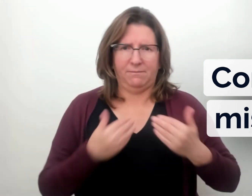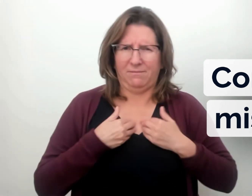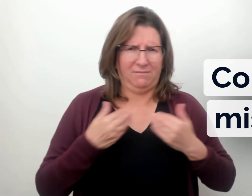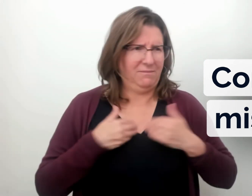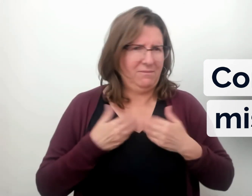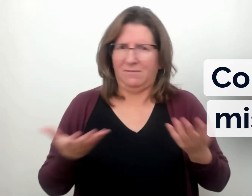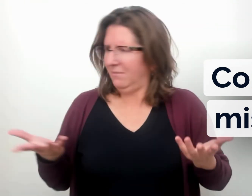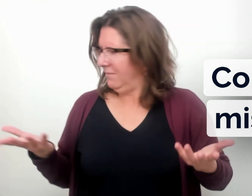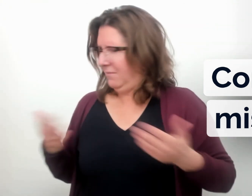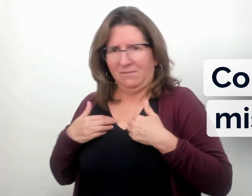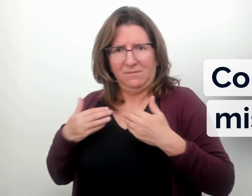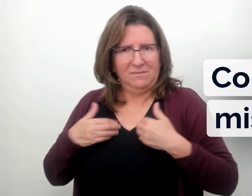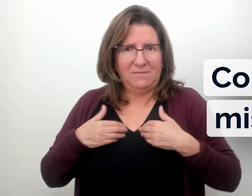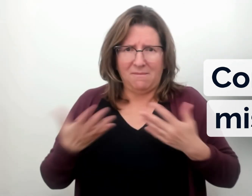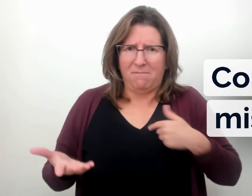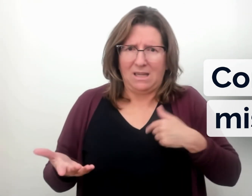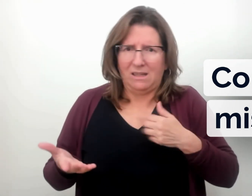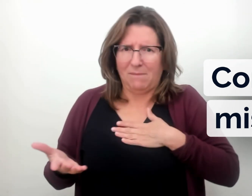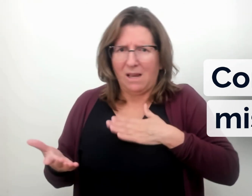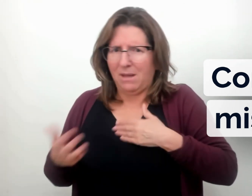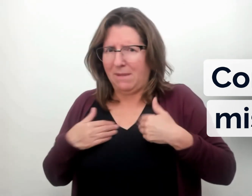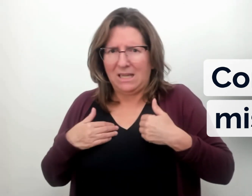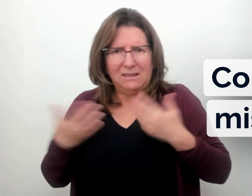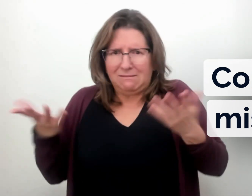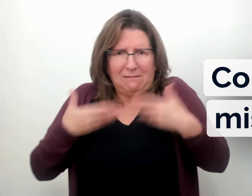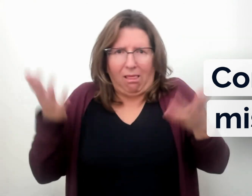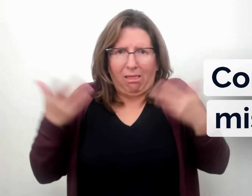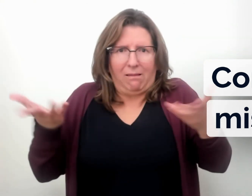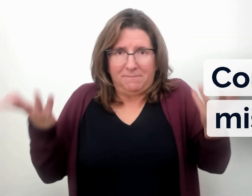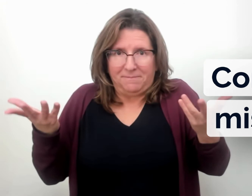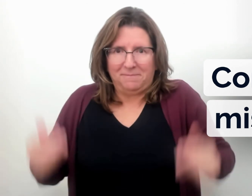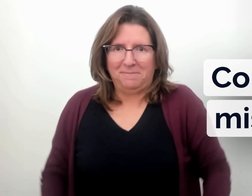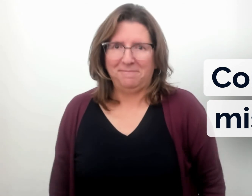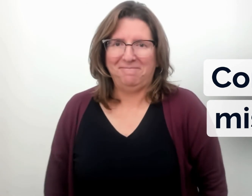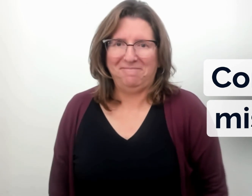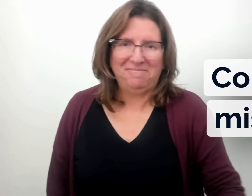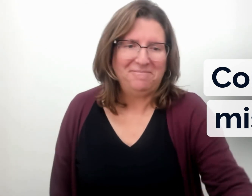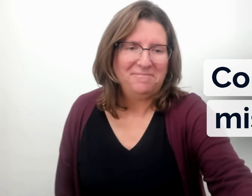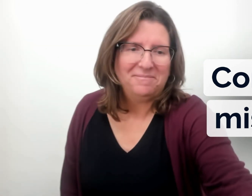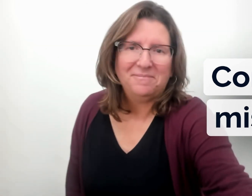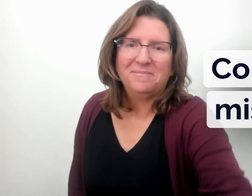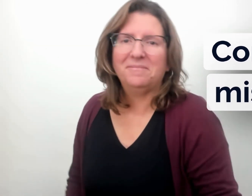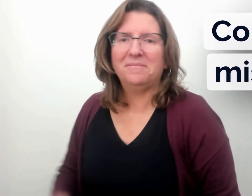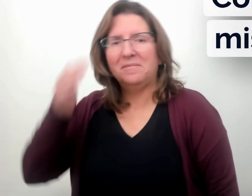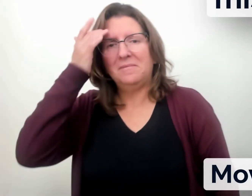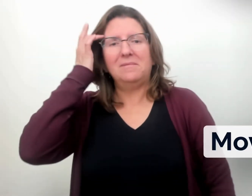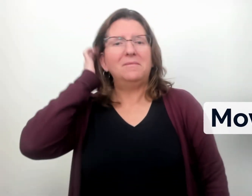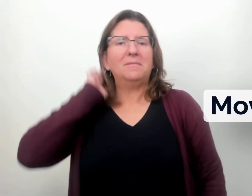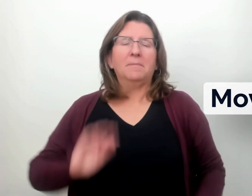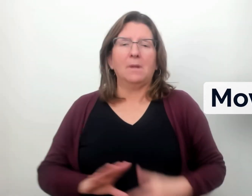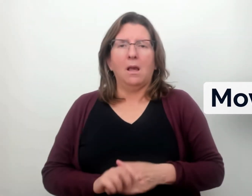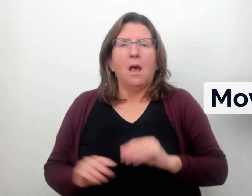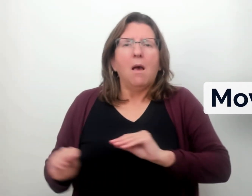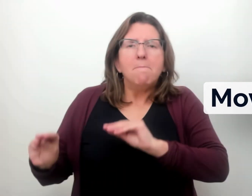Because the location was wrong - - I couldn't understand what meaning was intended.